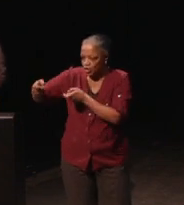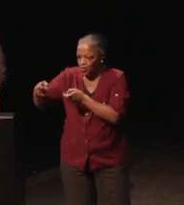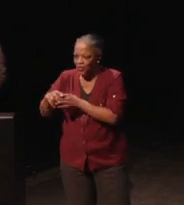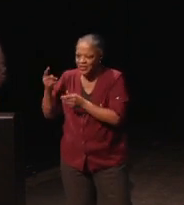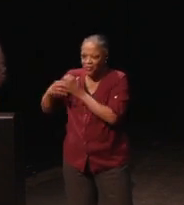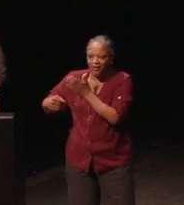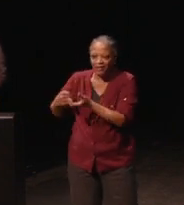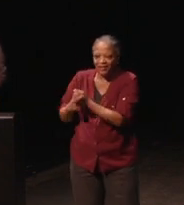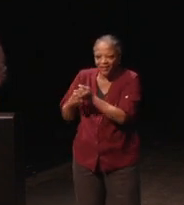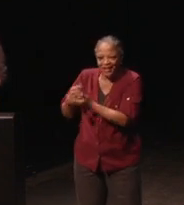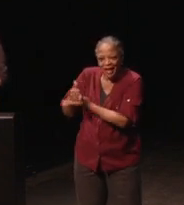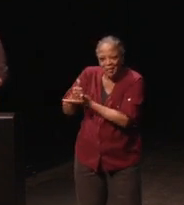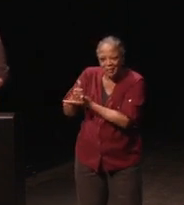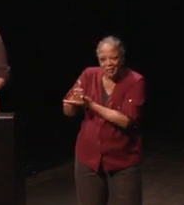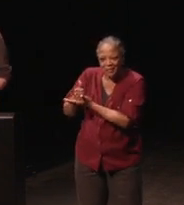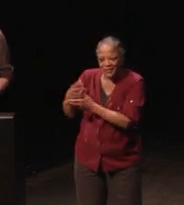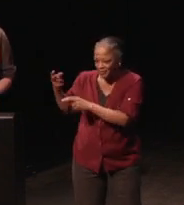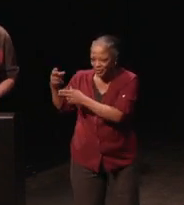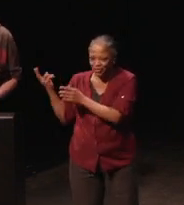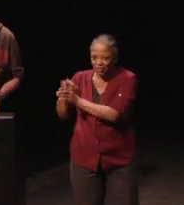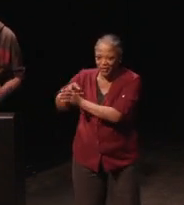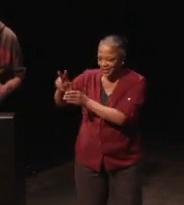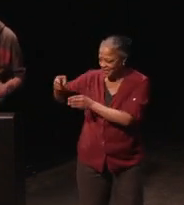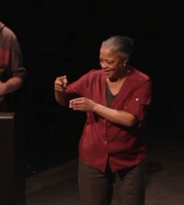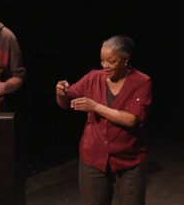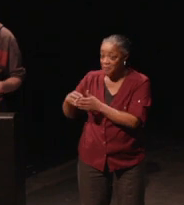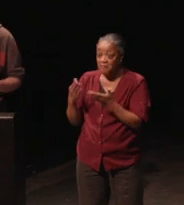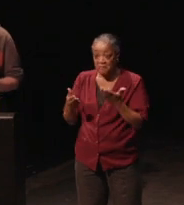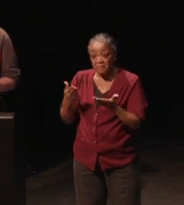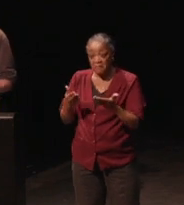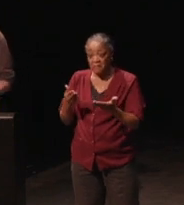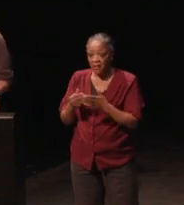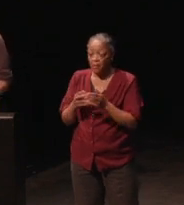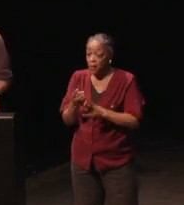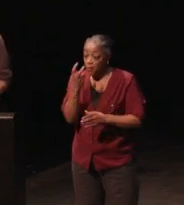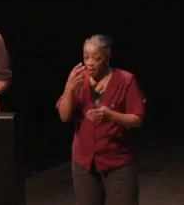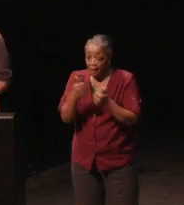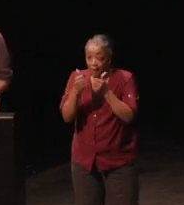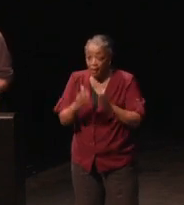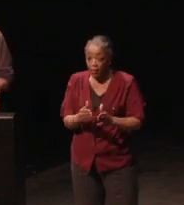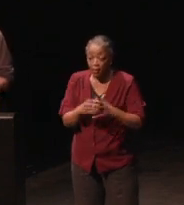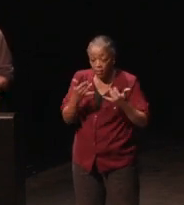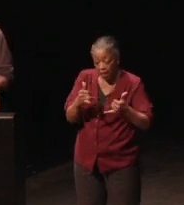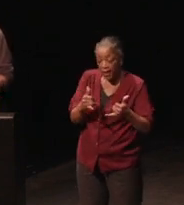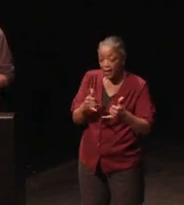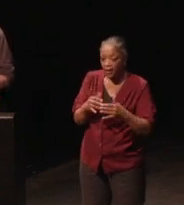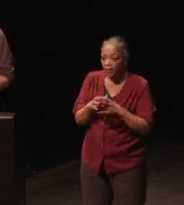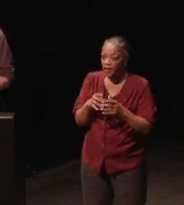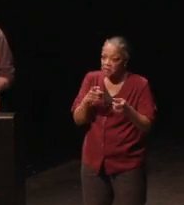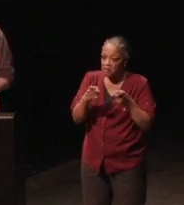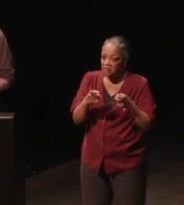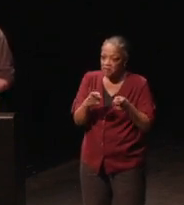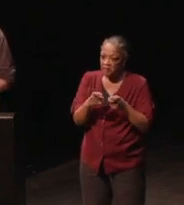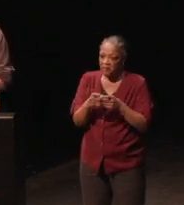out without taking the controller off them. You might have for example a blind gamer, who's playing who can manage stuff like the shooting,